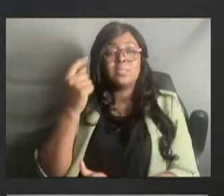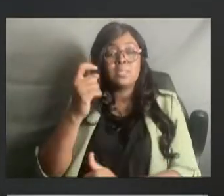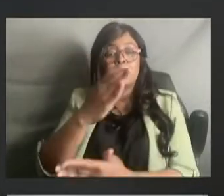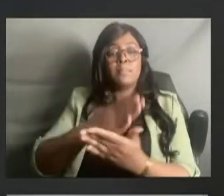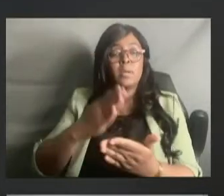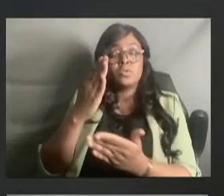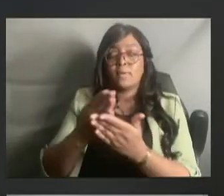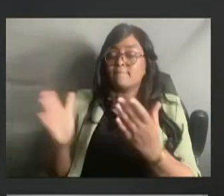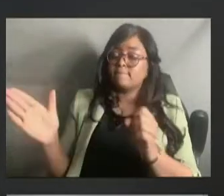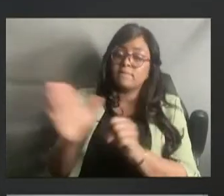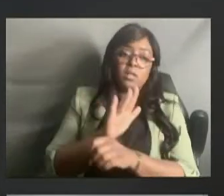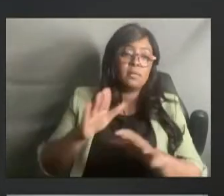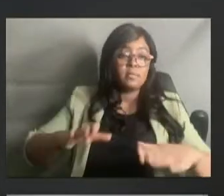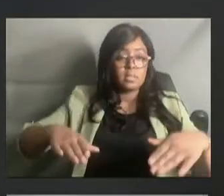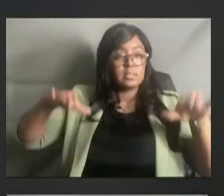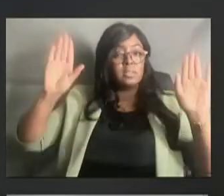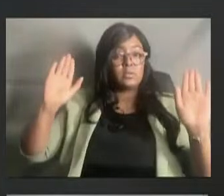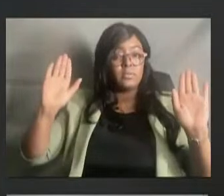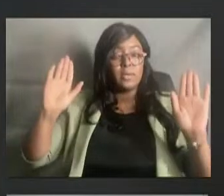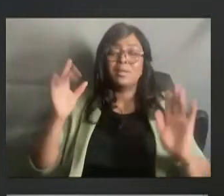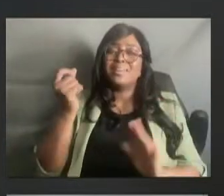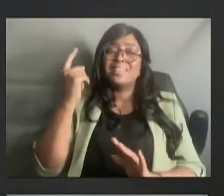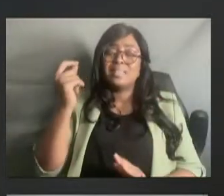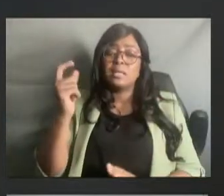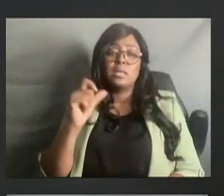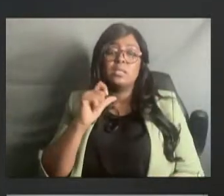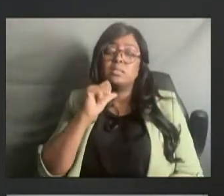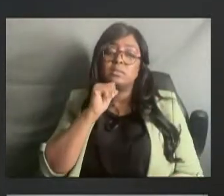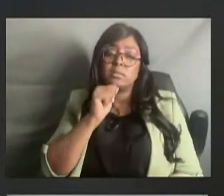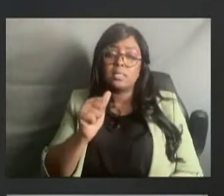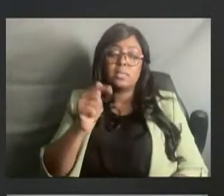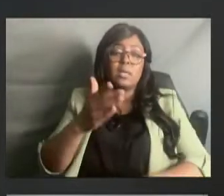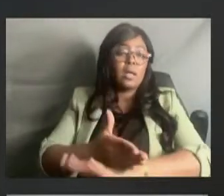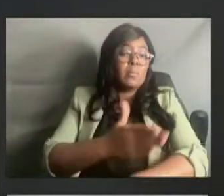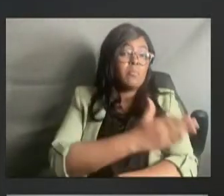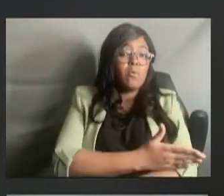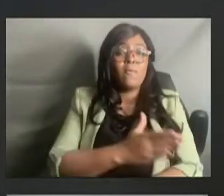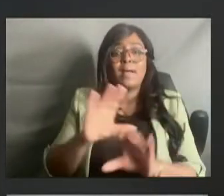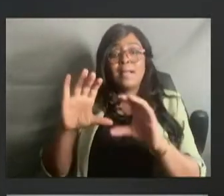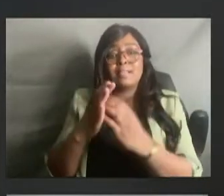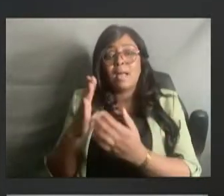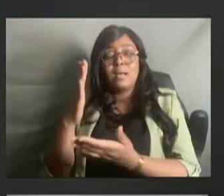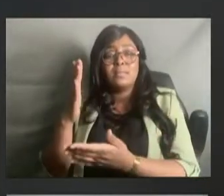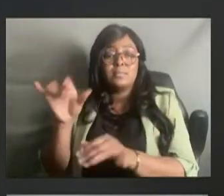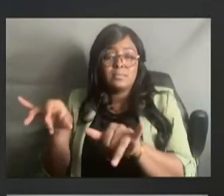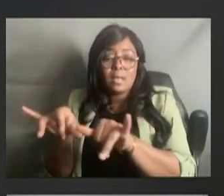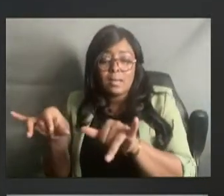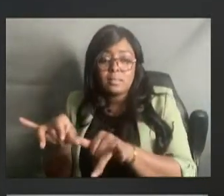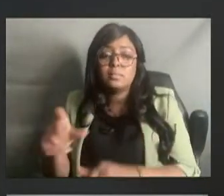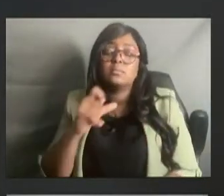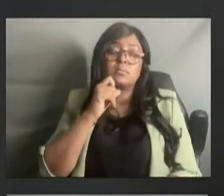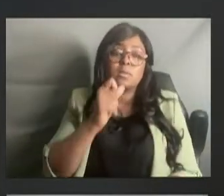need to keep momentum going. This is a budget filled with